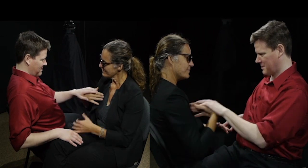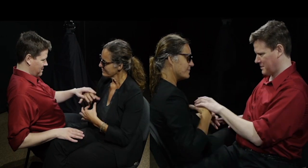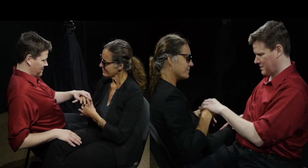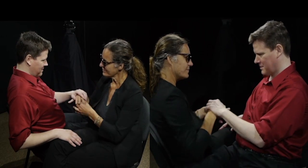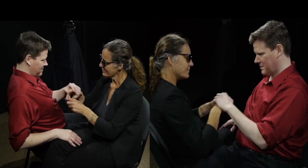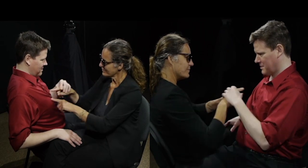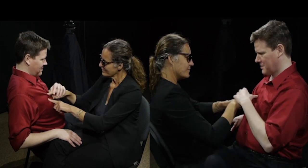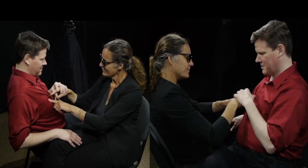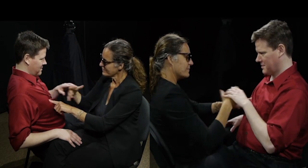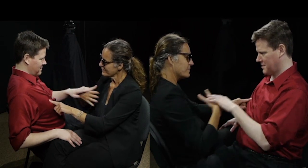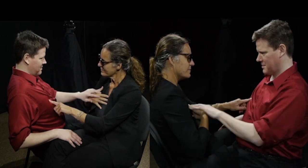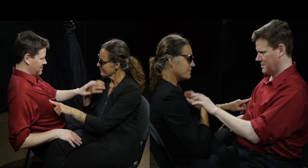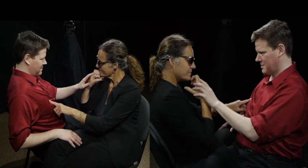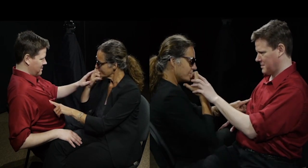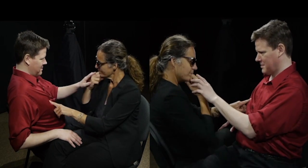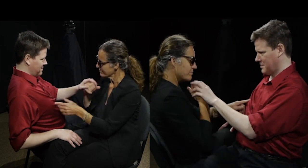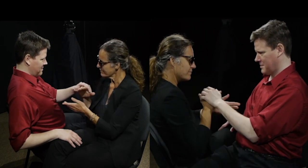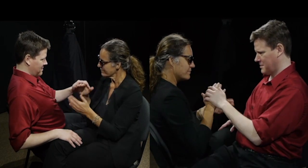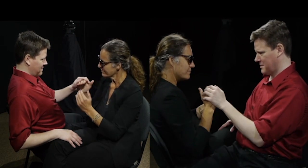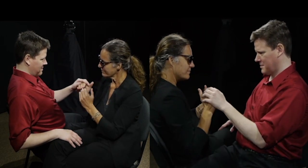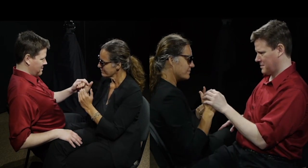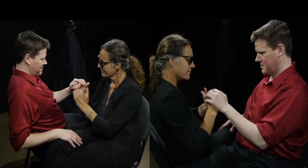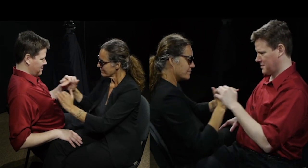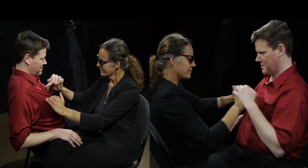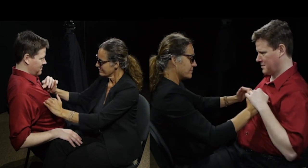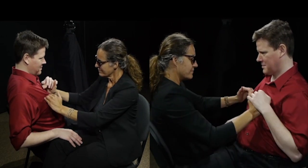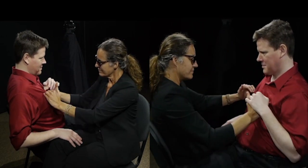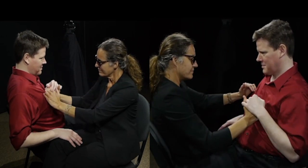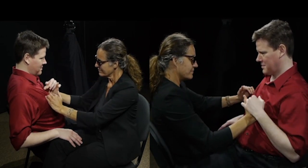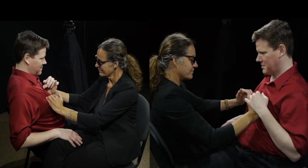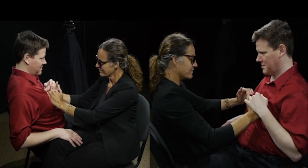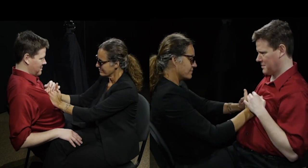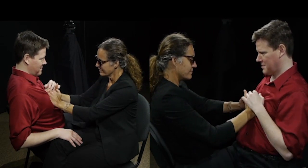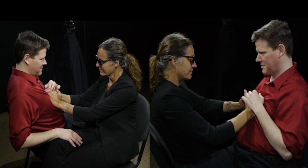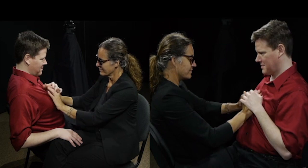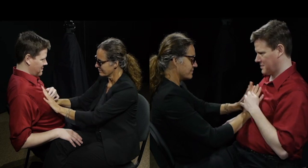Today, I'm here with my dear esteemed colleague, John Lee Clark.